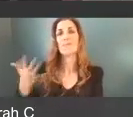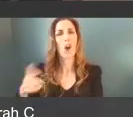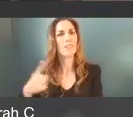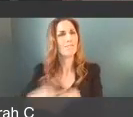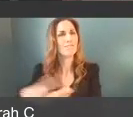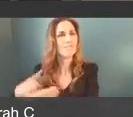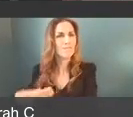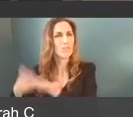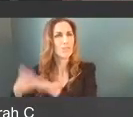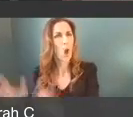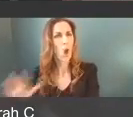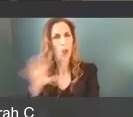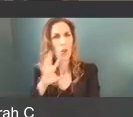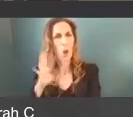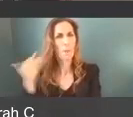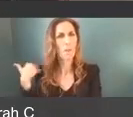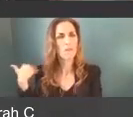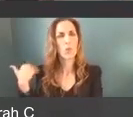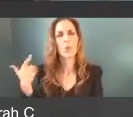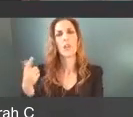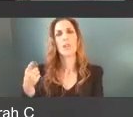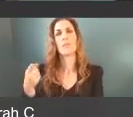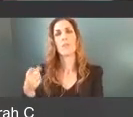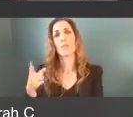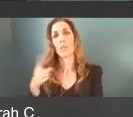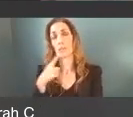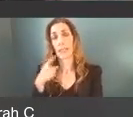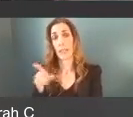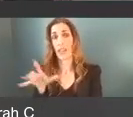you know, you guys have been pushing, the suburban counties have been putting a lot of pressure on